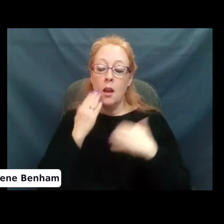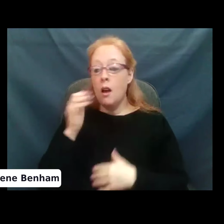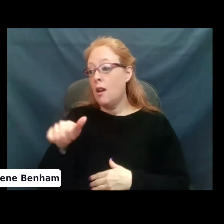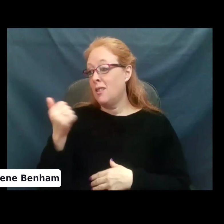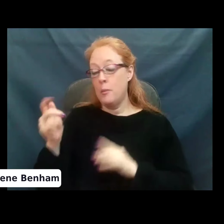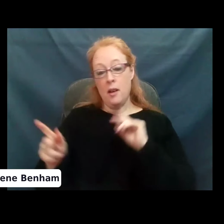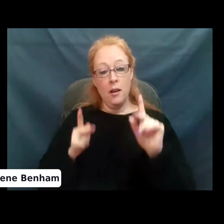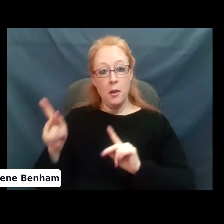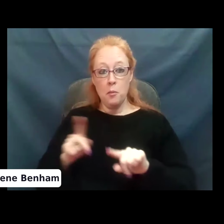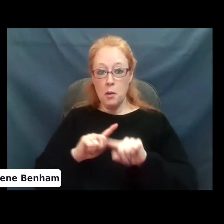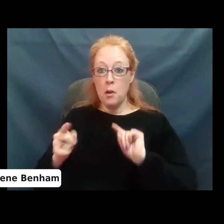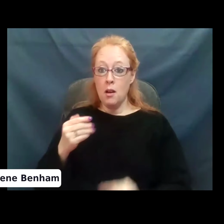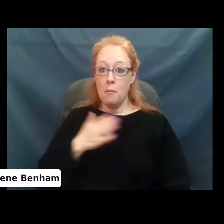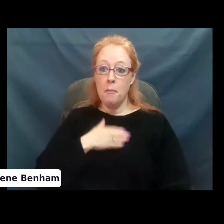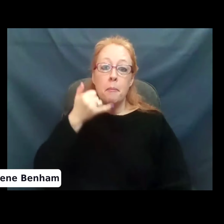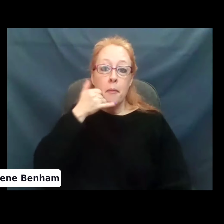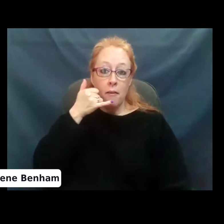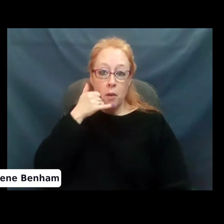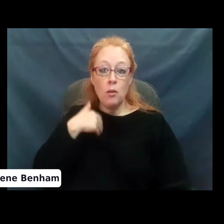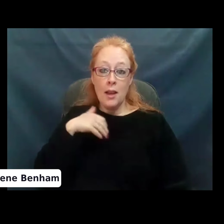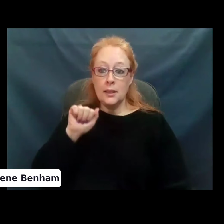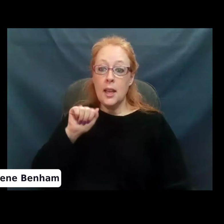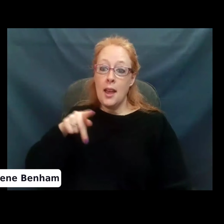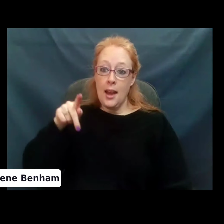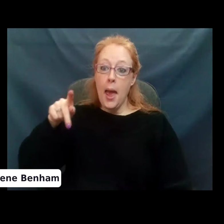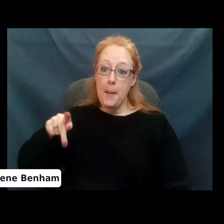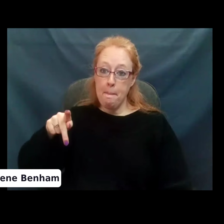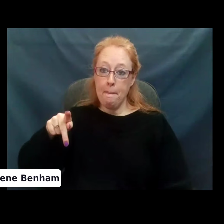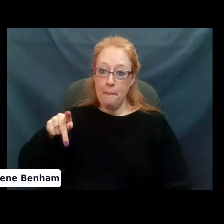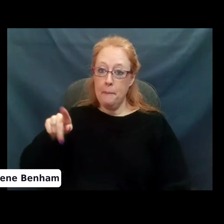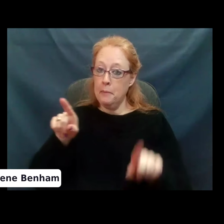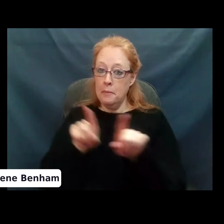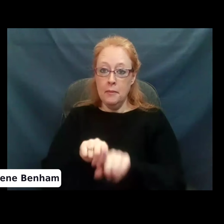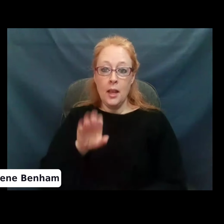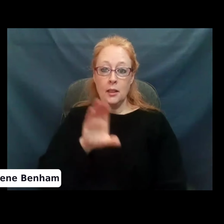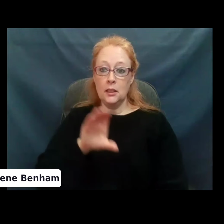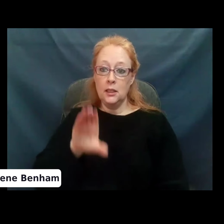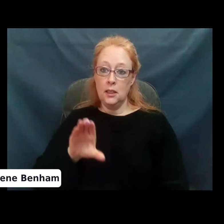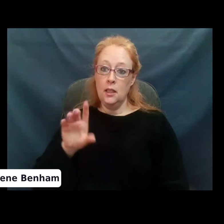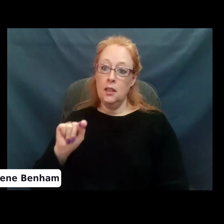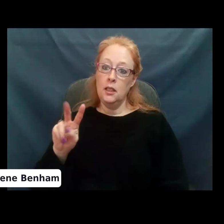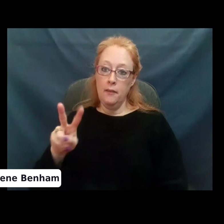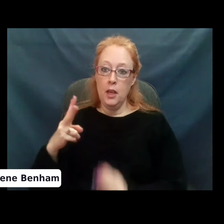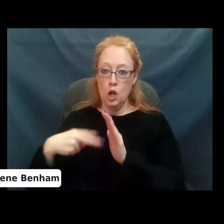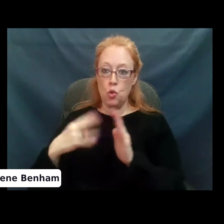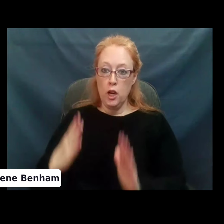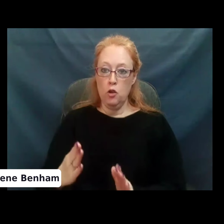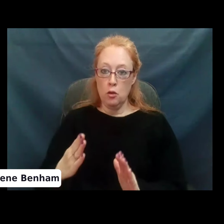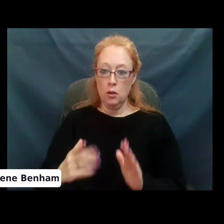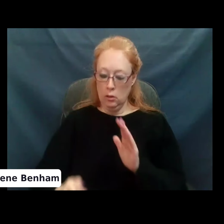Because magnification is perfect reasonable modification and accommodation for game that a lot of people can benefit from.